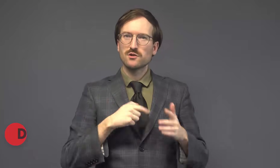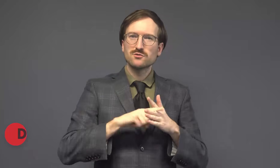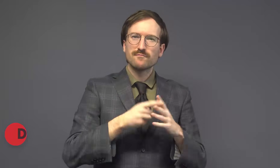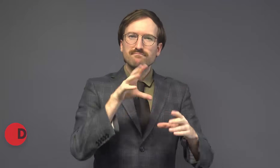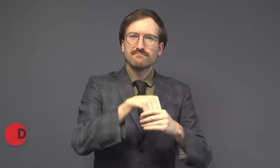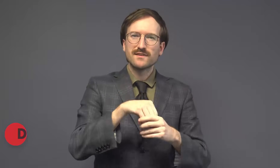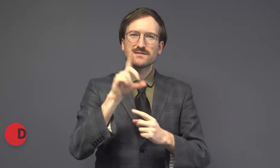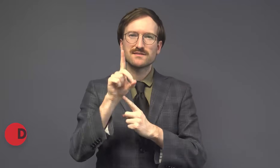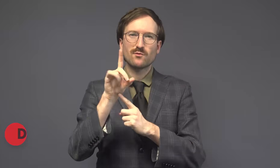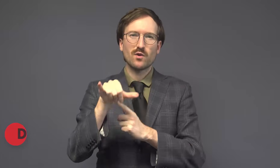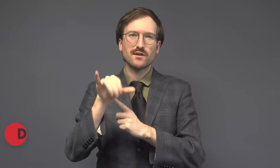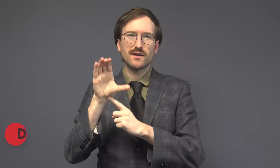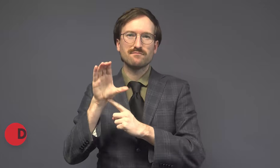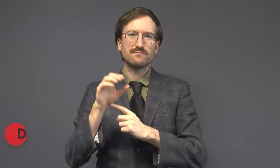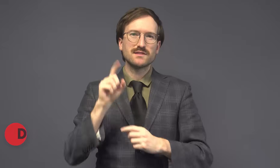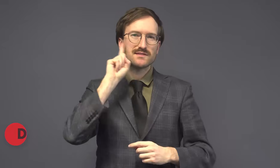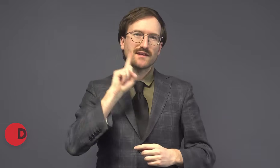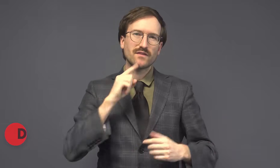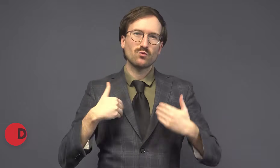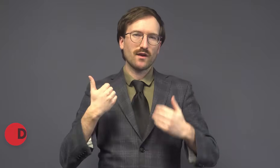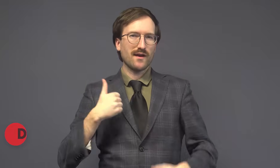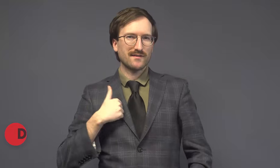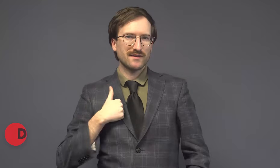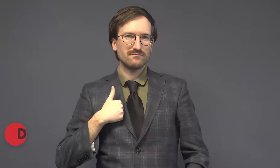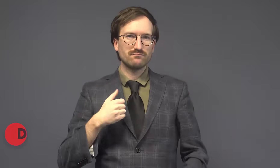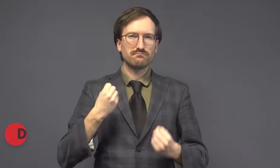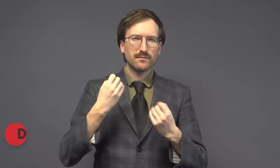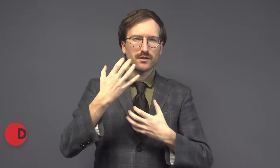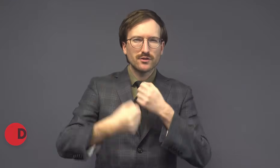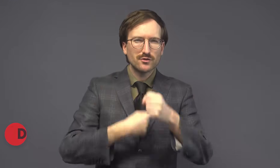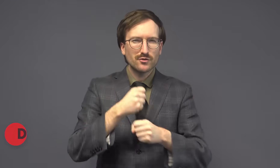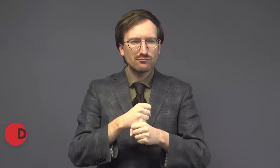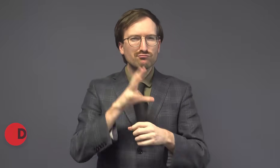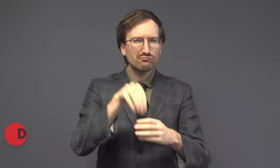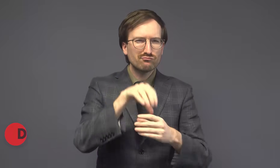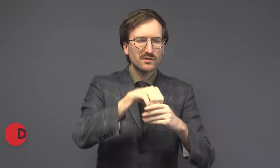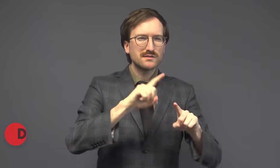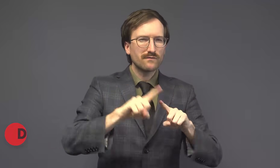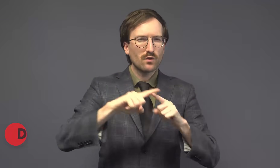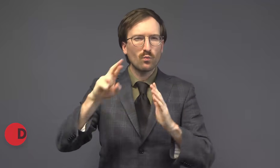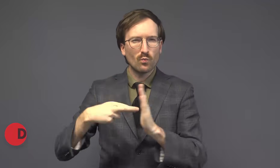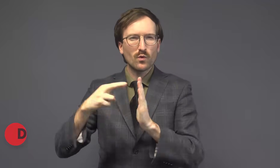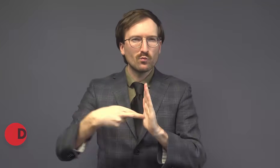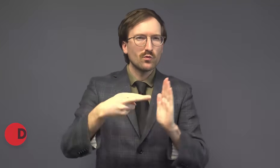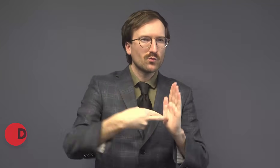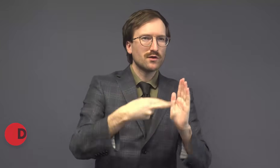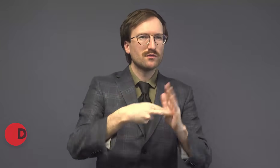I was involved in Deaf Youth Canada (DYC-JSC) for many years in various roles.